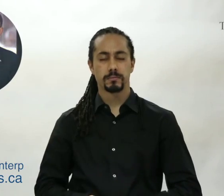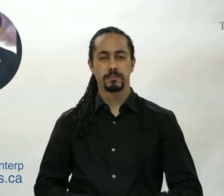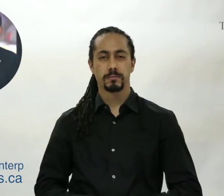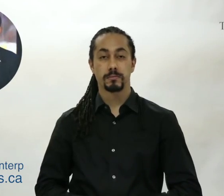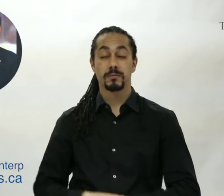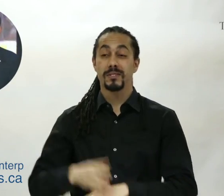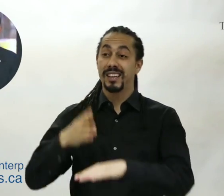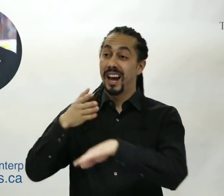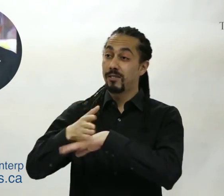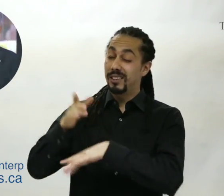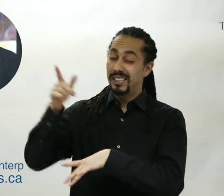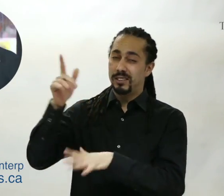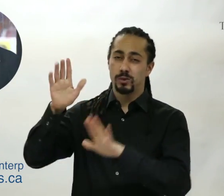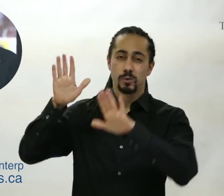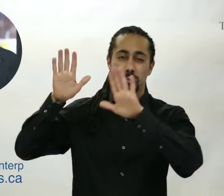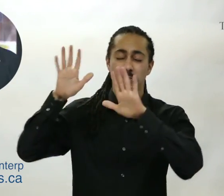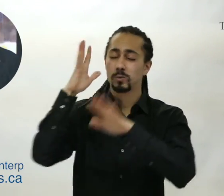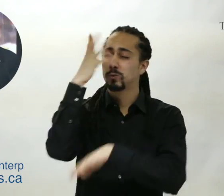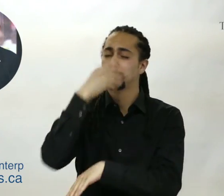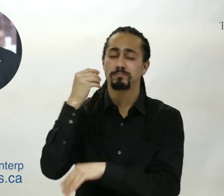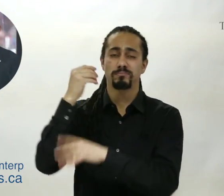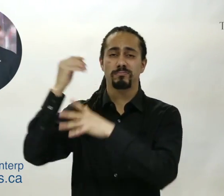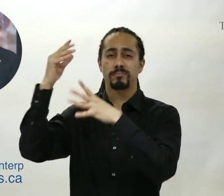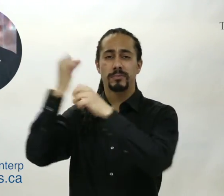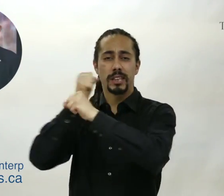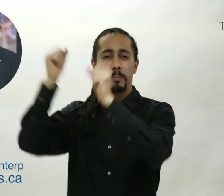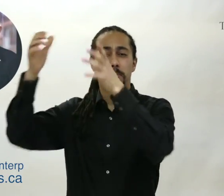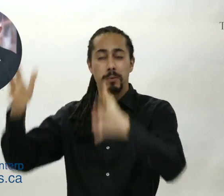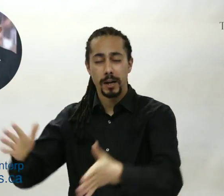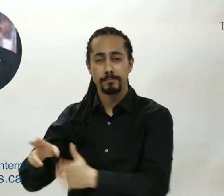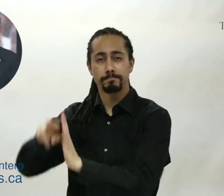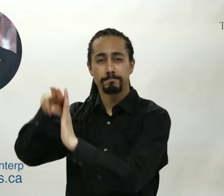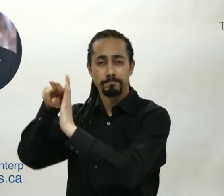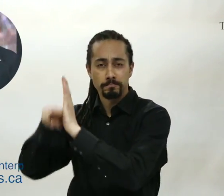After this great liberator is laid to rest, and when we have returned to our cities and villages